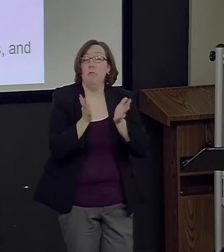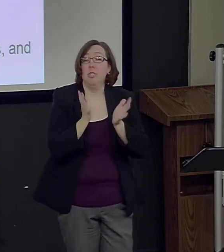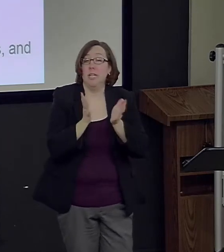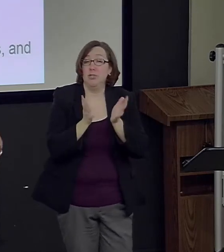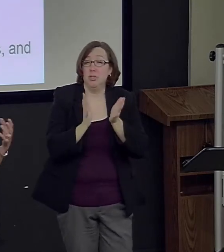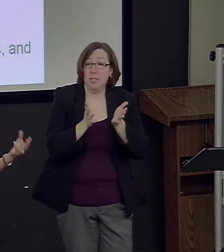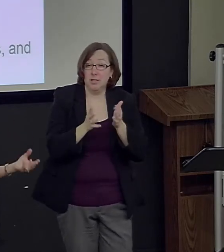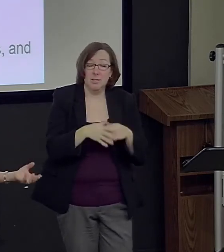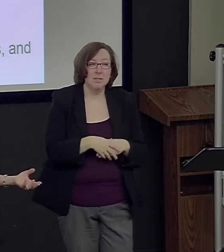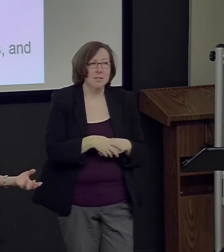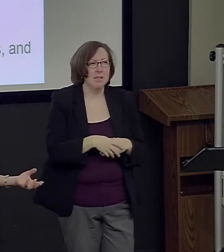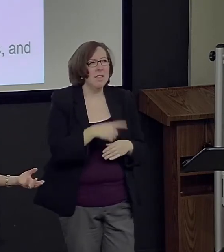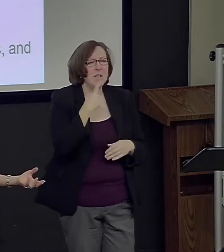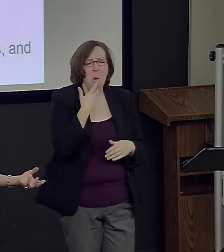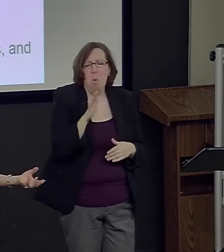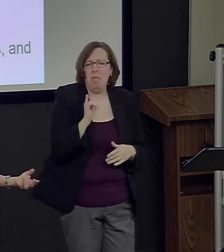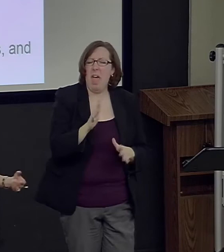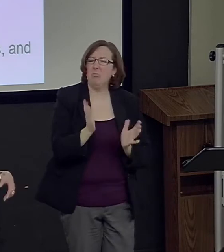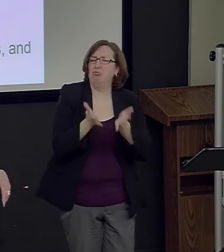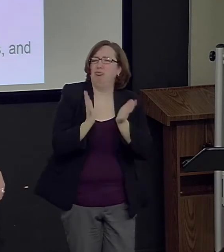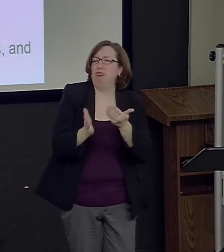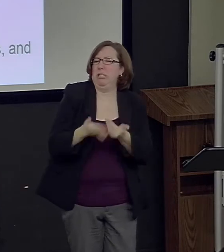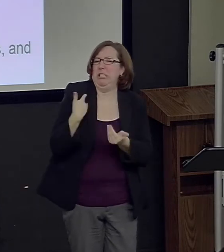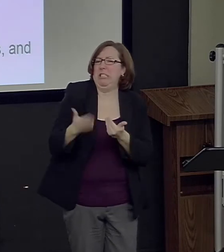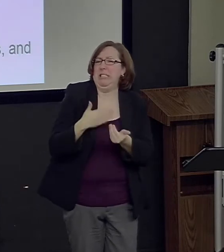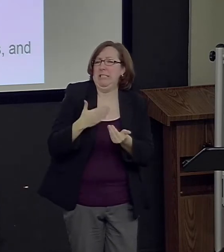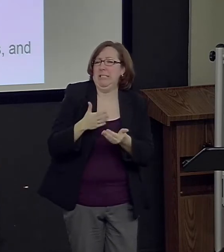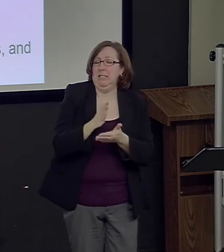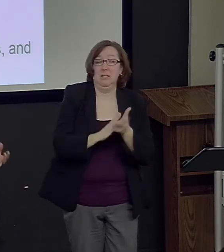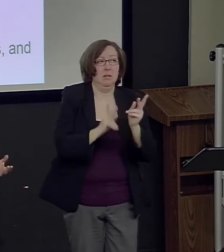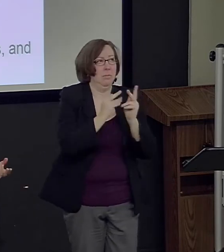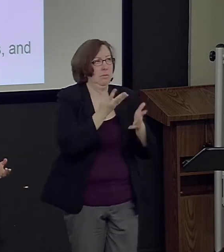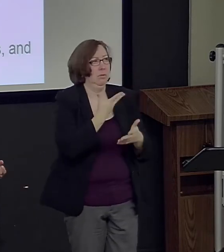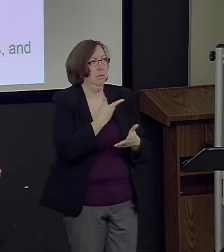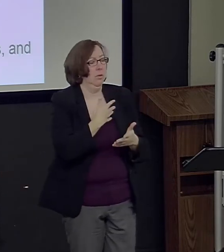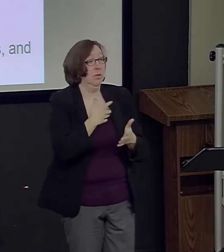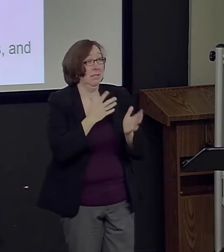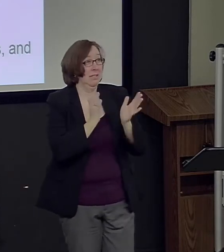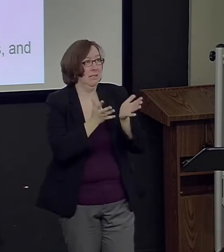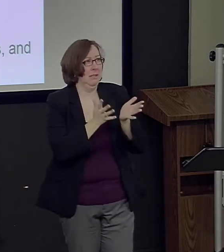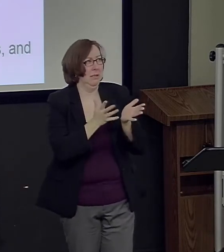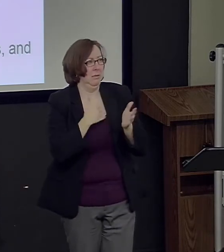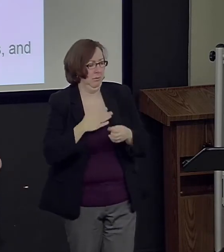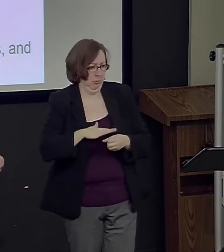they were easy conversations, and others were quite stressed. And so there's the